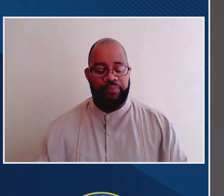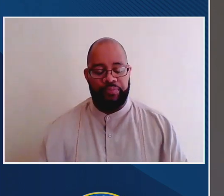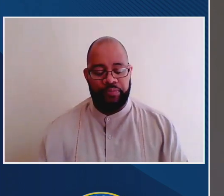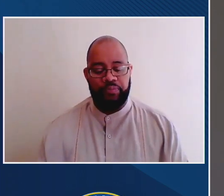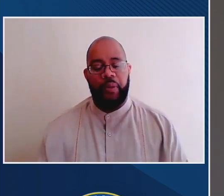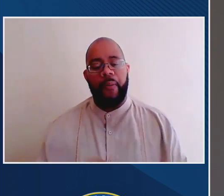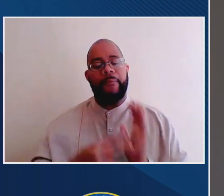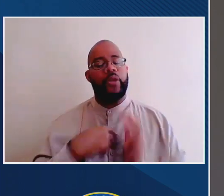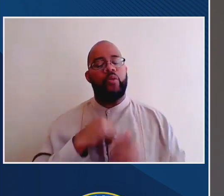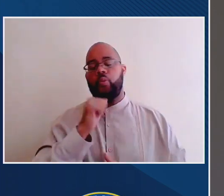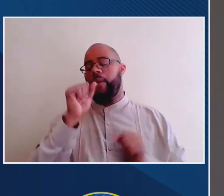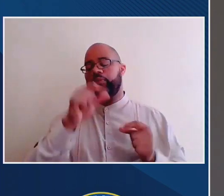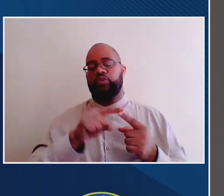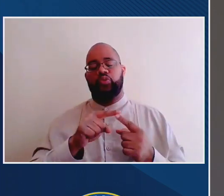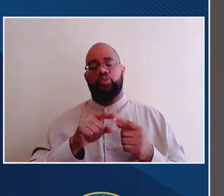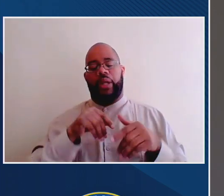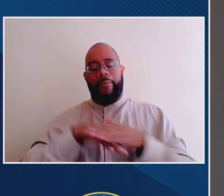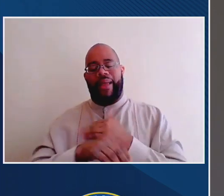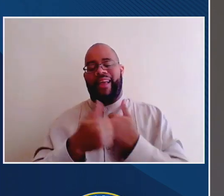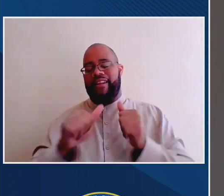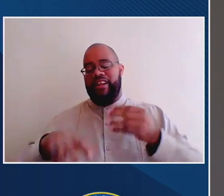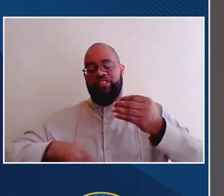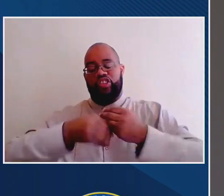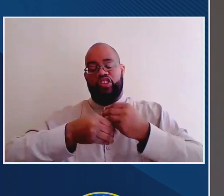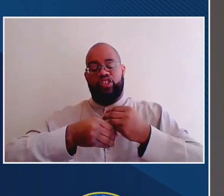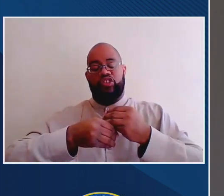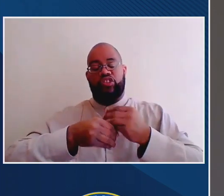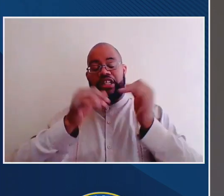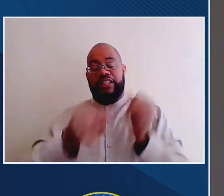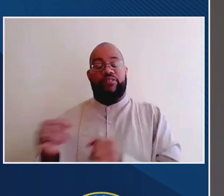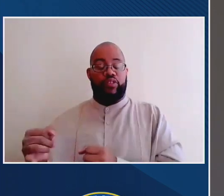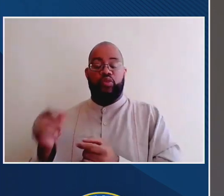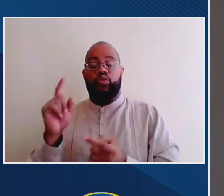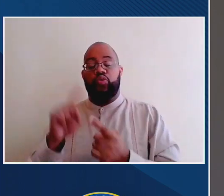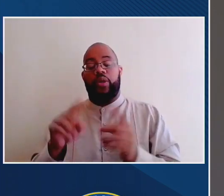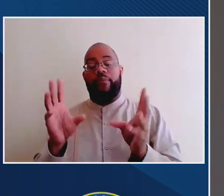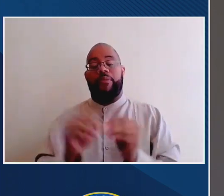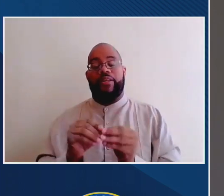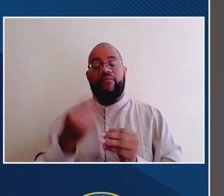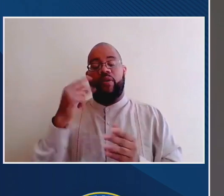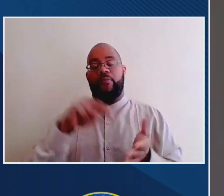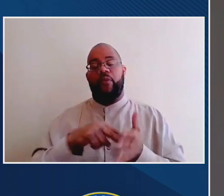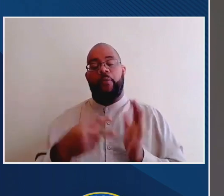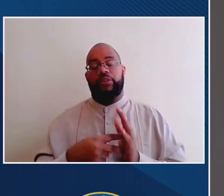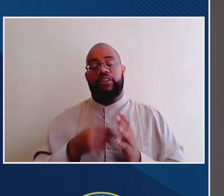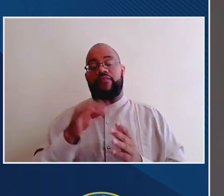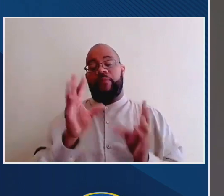able to admit any additional individuals to the meeting for the purpose of meeting with you in caucus.